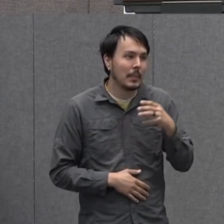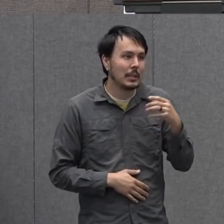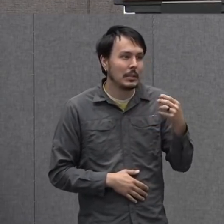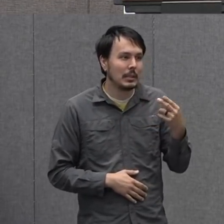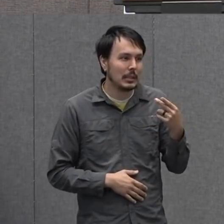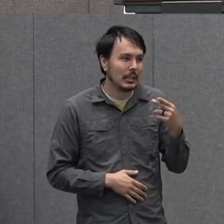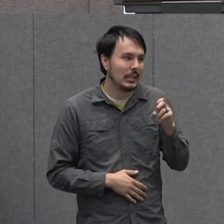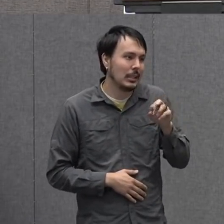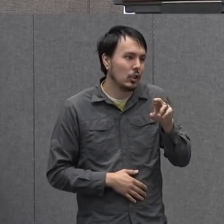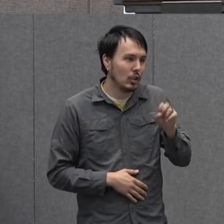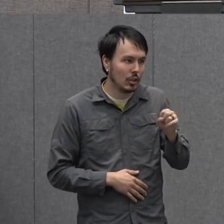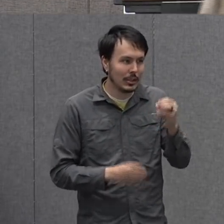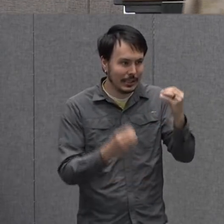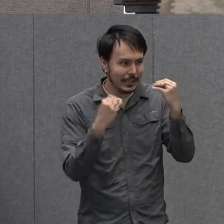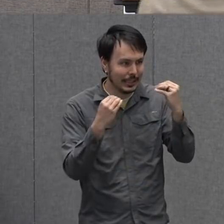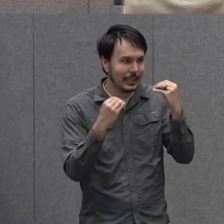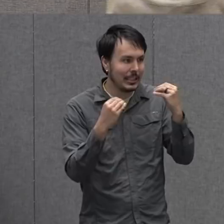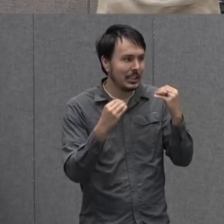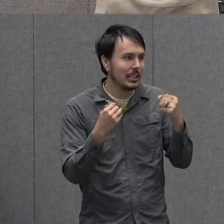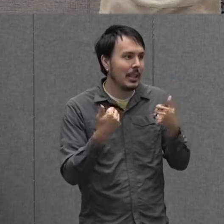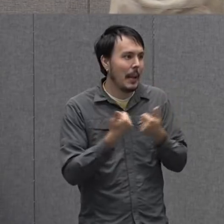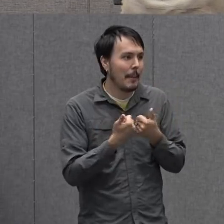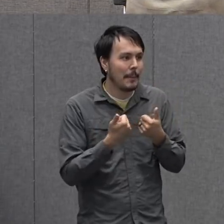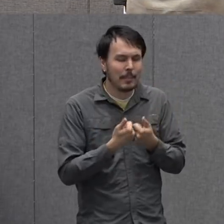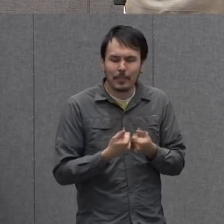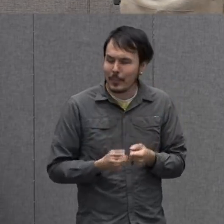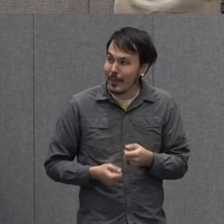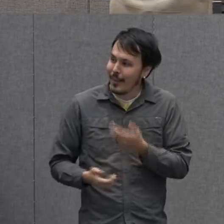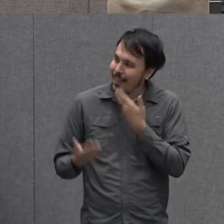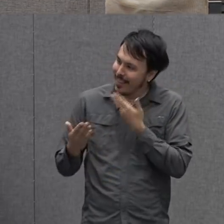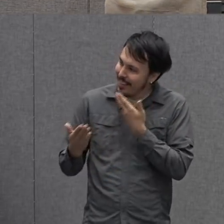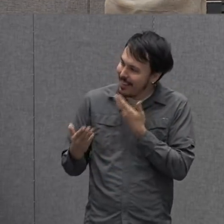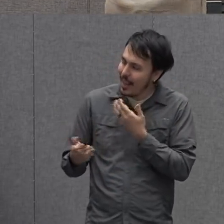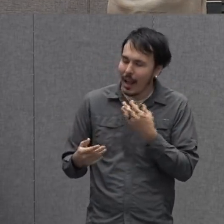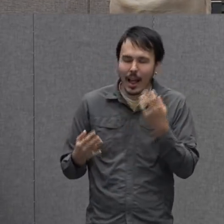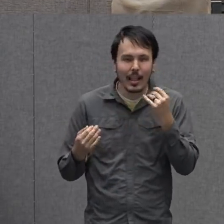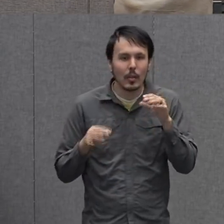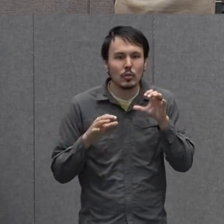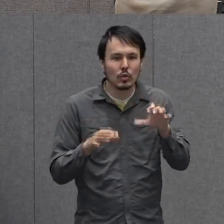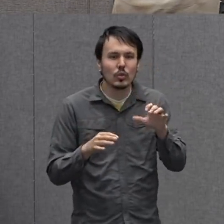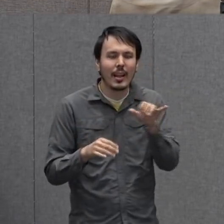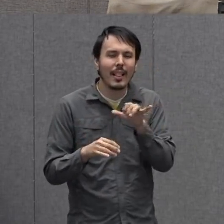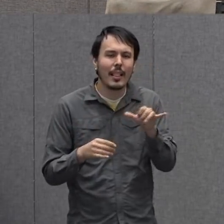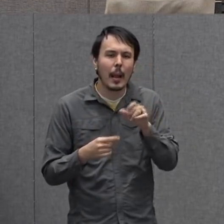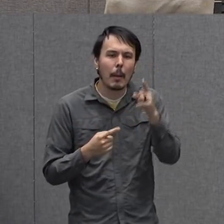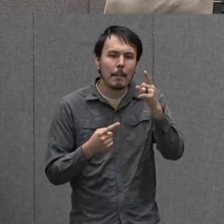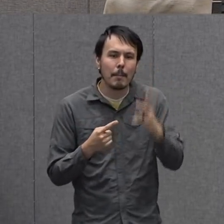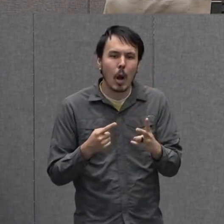All right, thank you so much. I was kinda thinking about, like, doing partial sums or something with that.